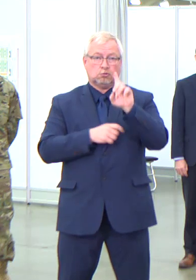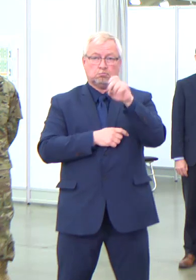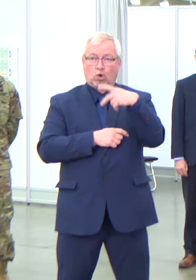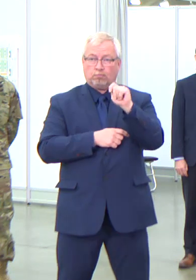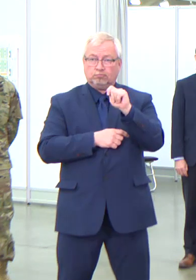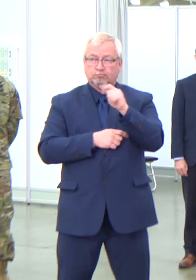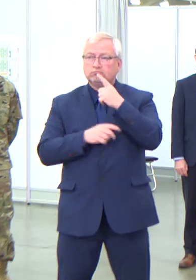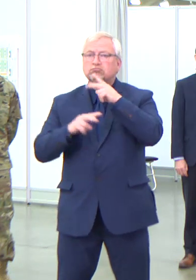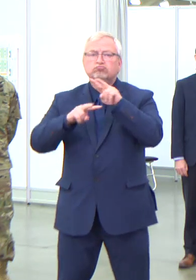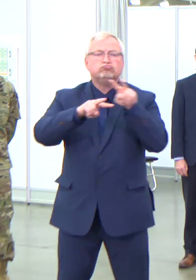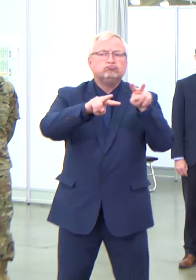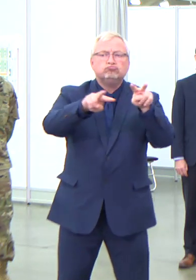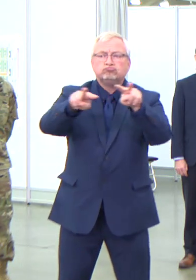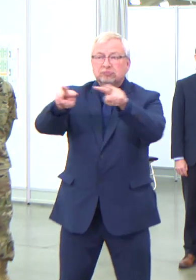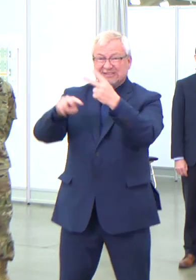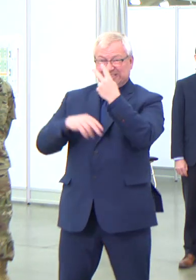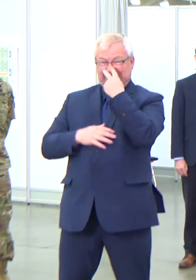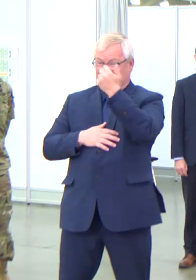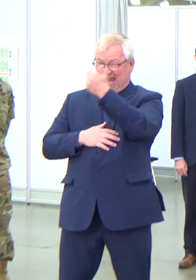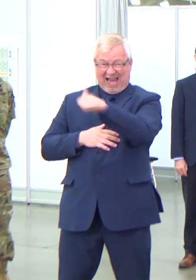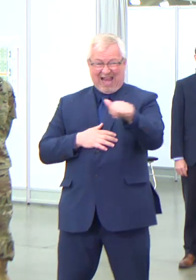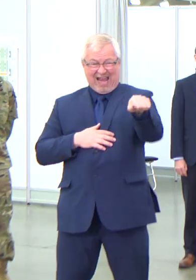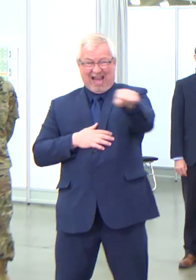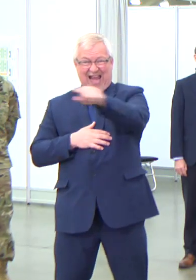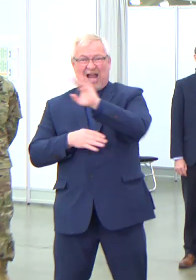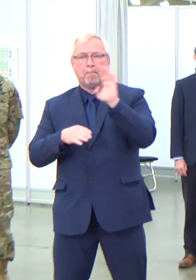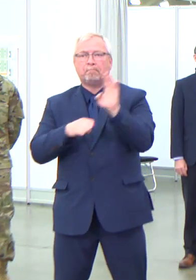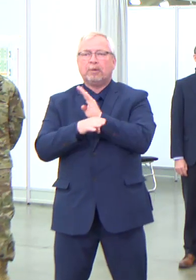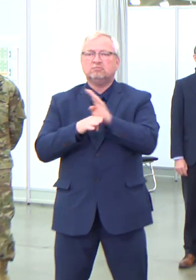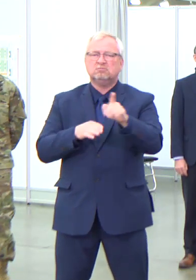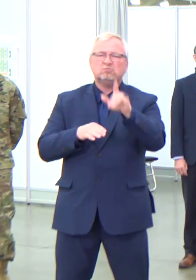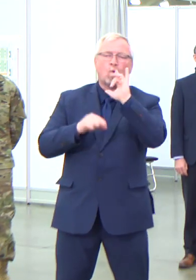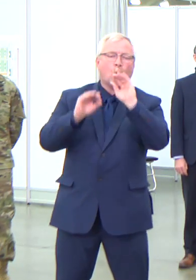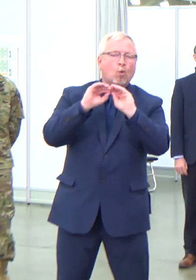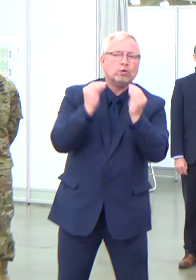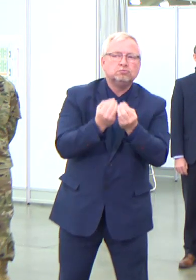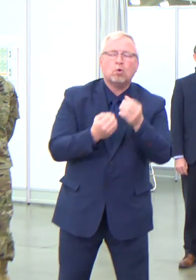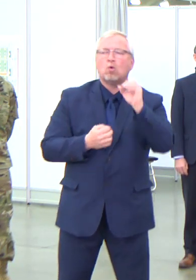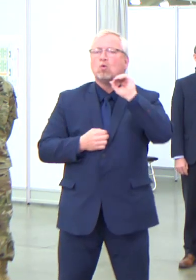that any local Health Department which determines that any business, organization